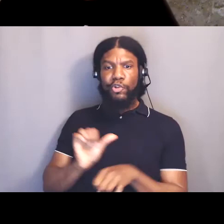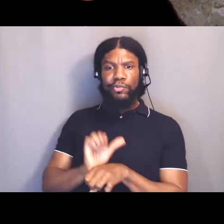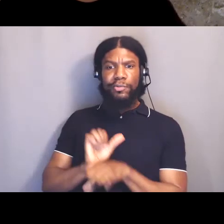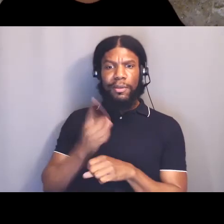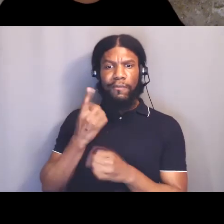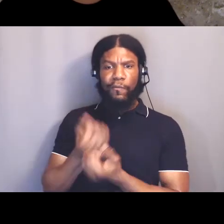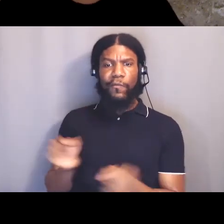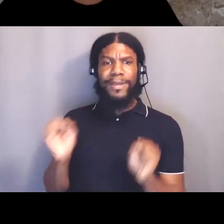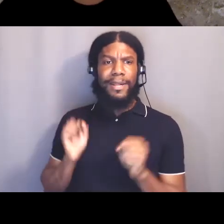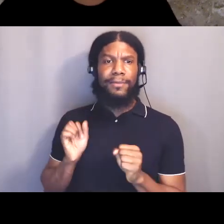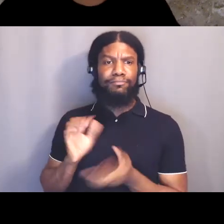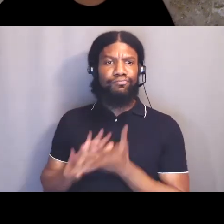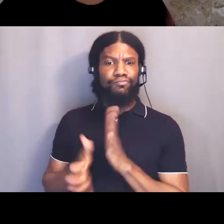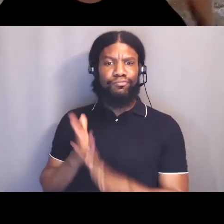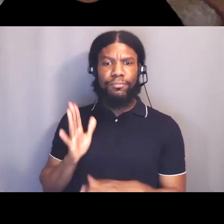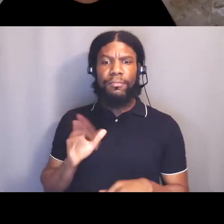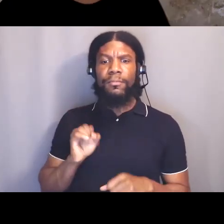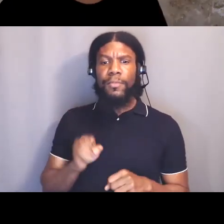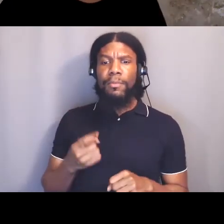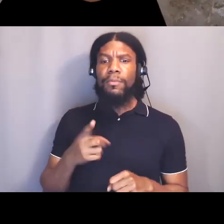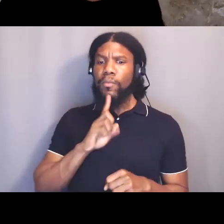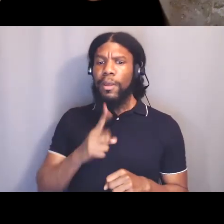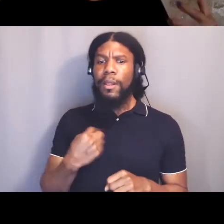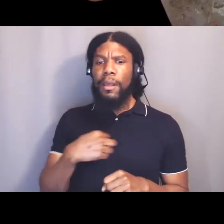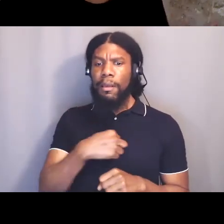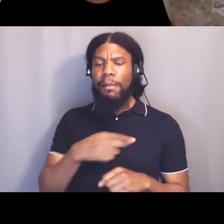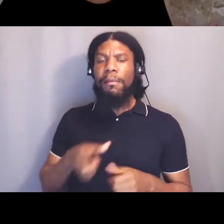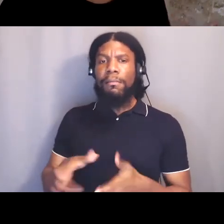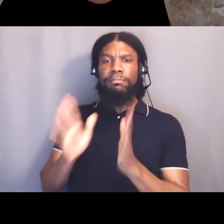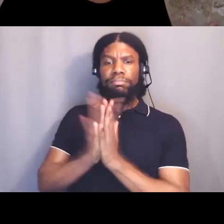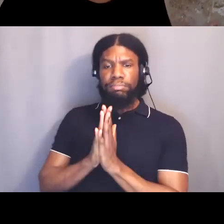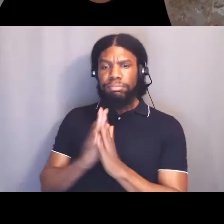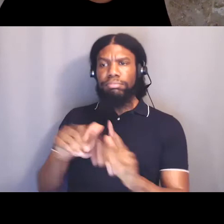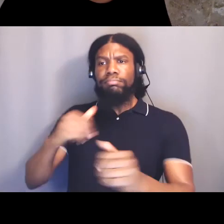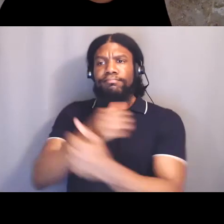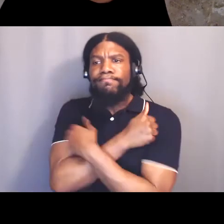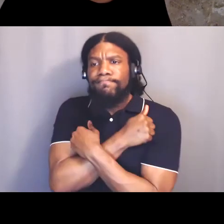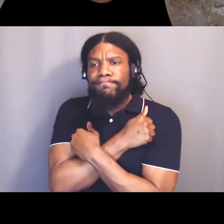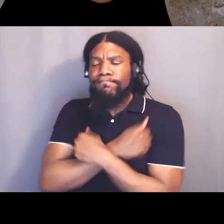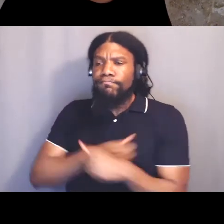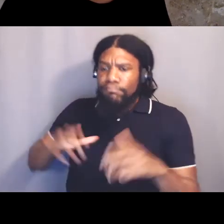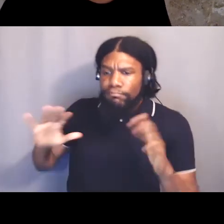and think about how we uplift her, how we make sure she has what she wants and needs.